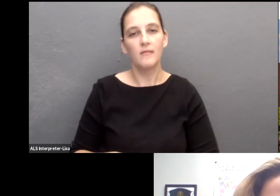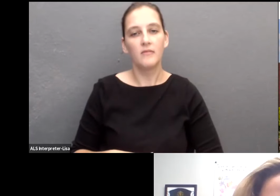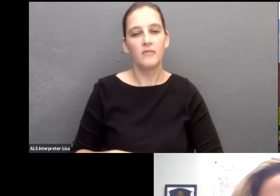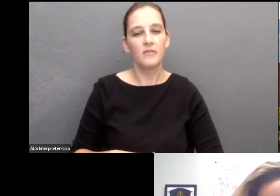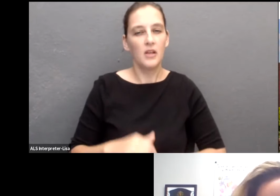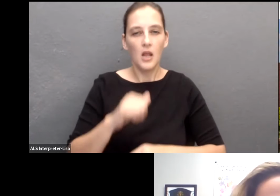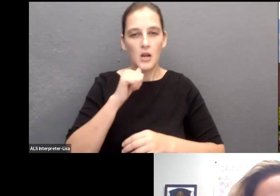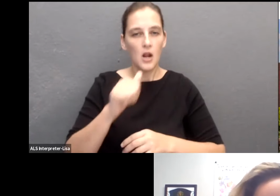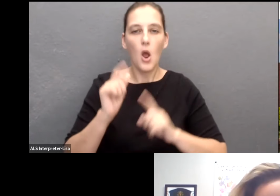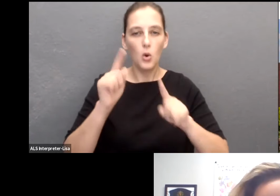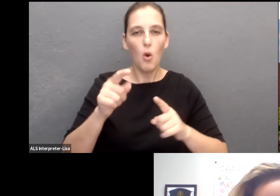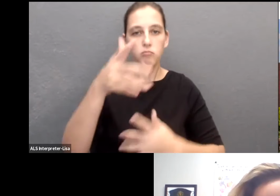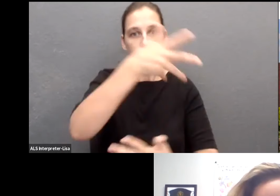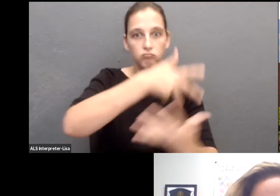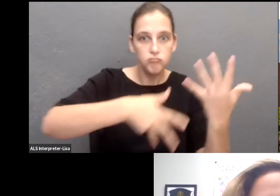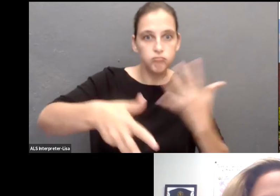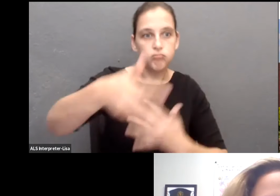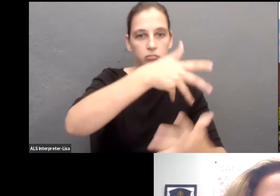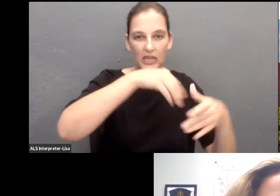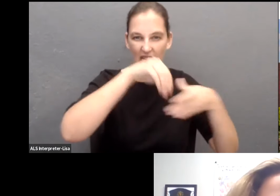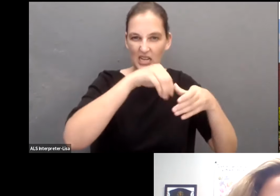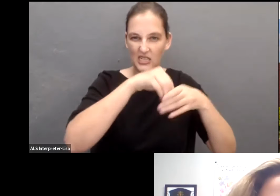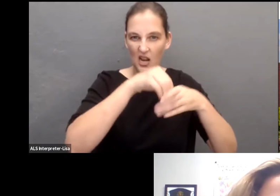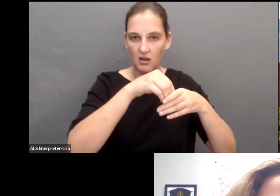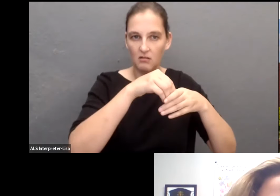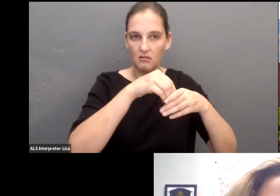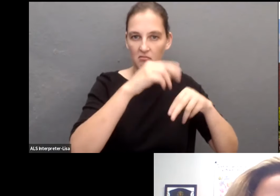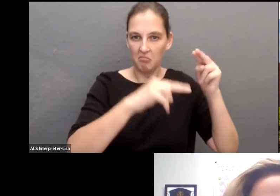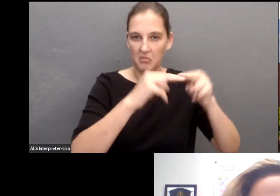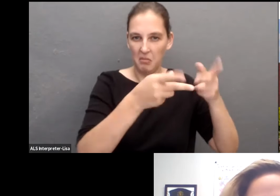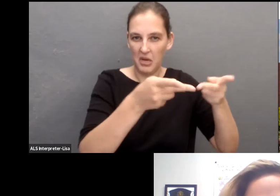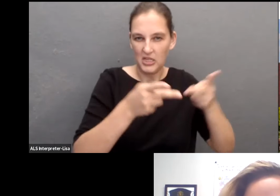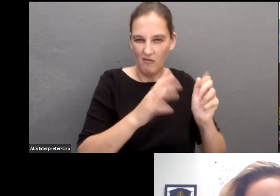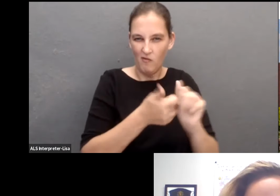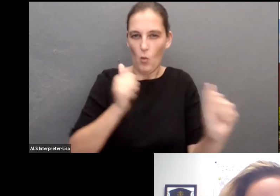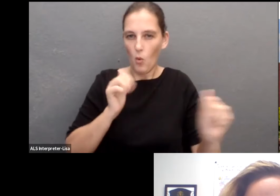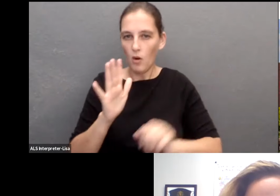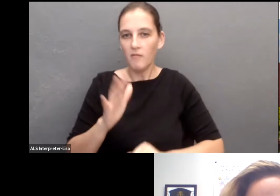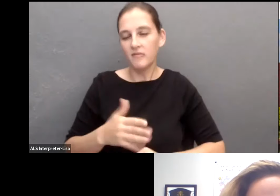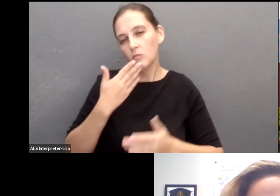crowded indoor spaces and just trying to make good choices. I think